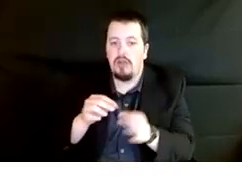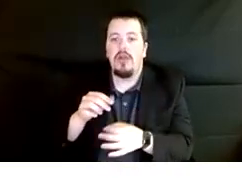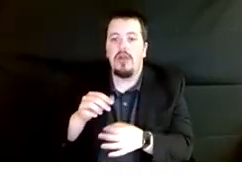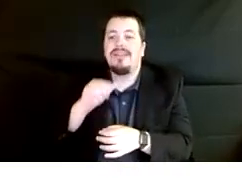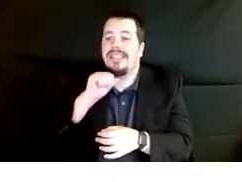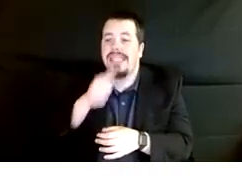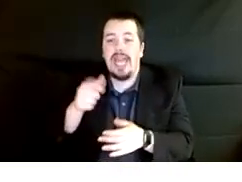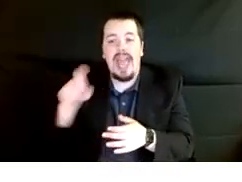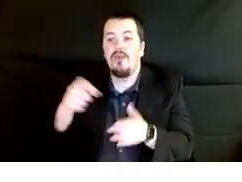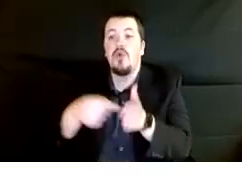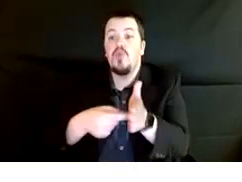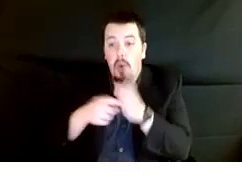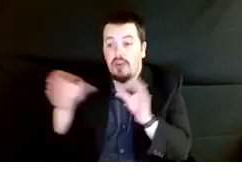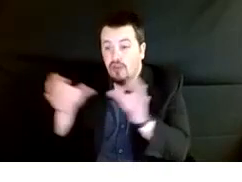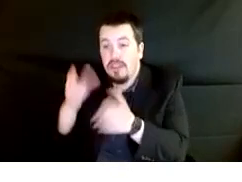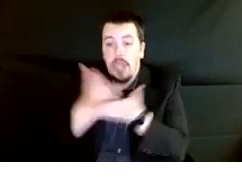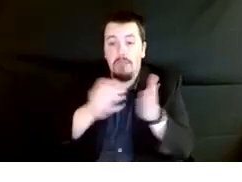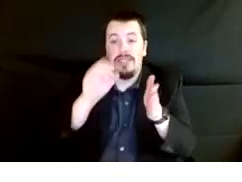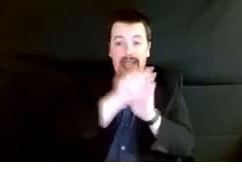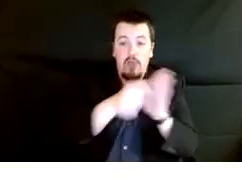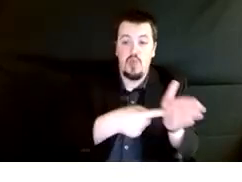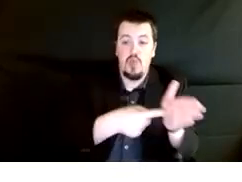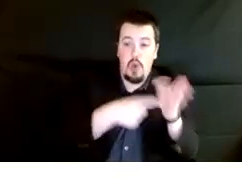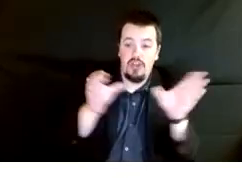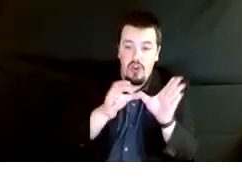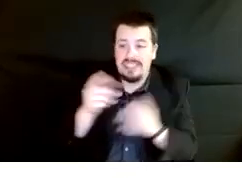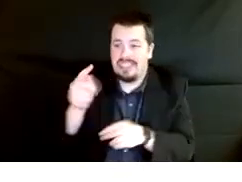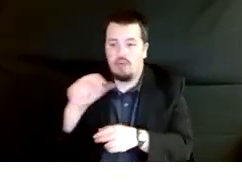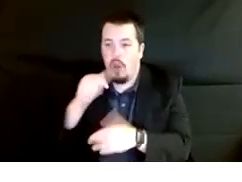but some states do so it's important that health care providers are providing